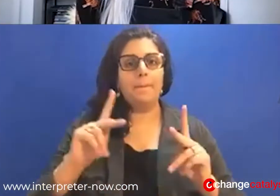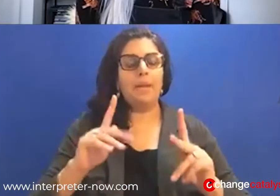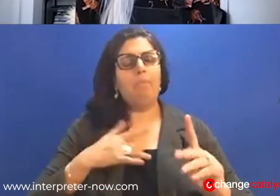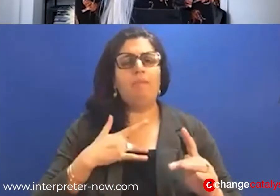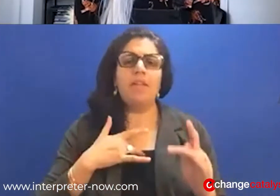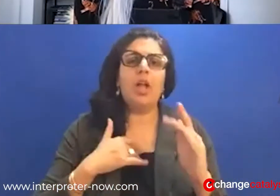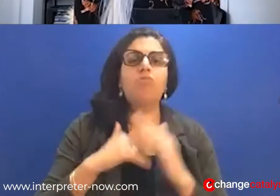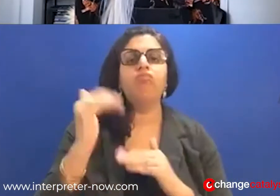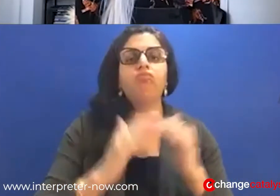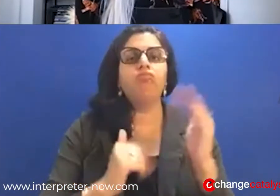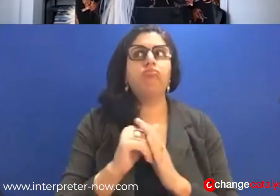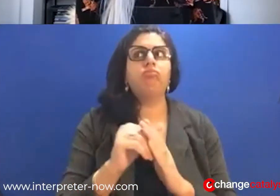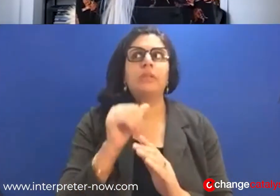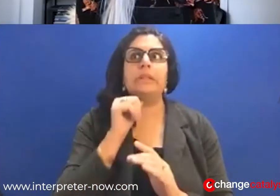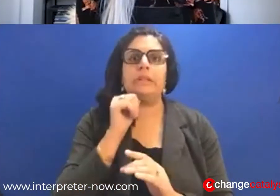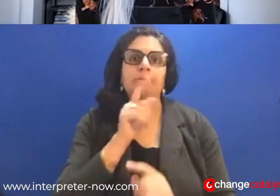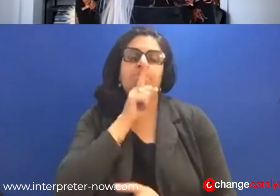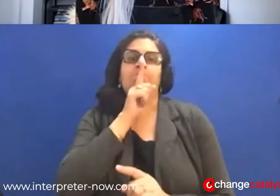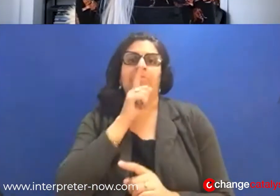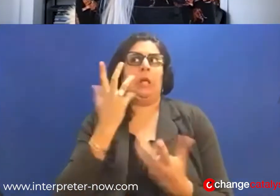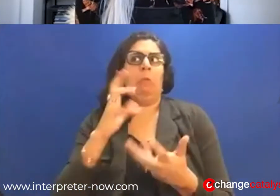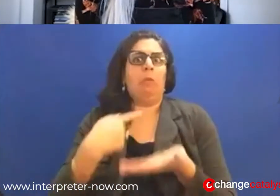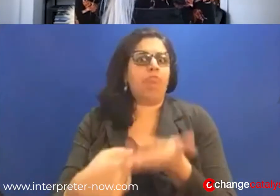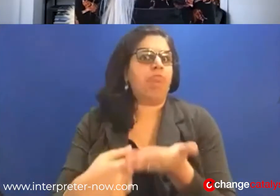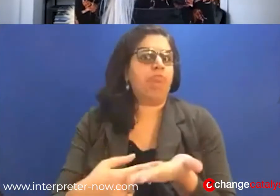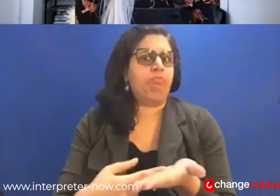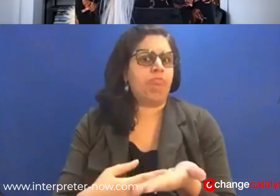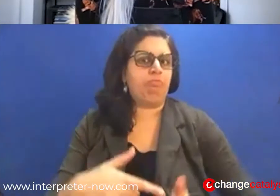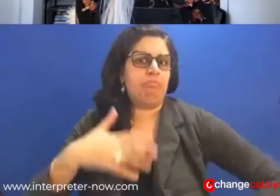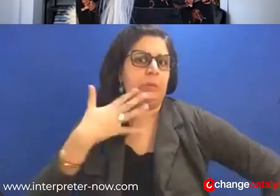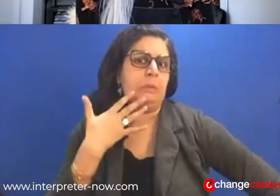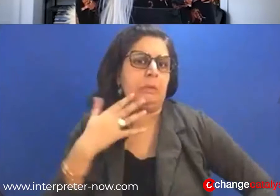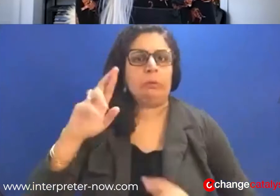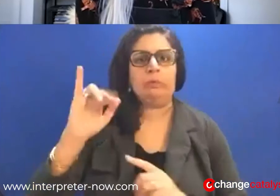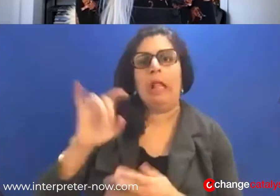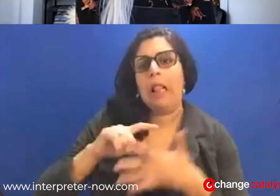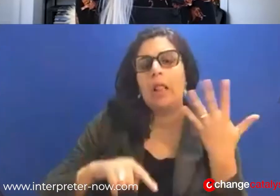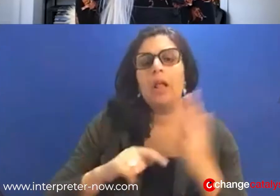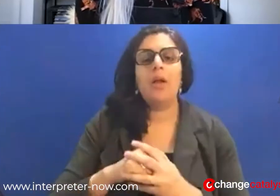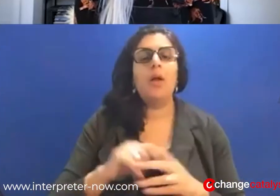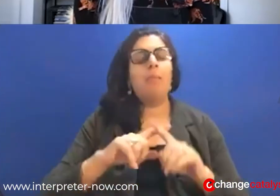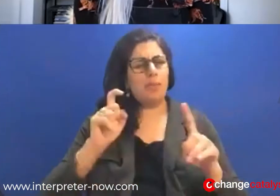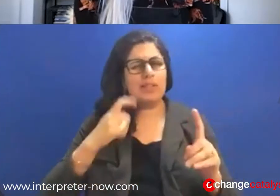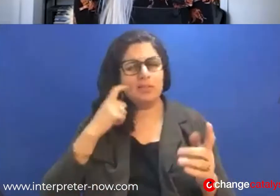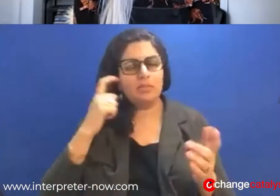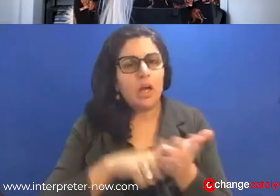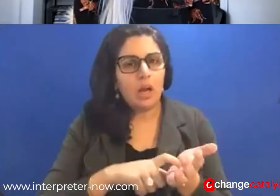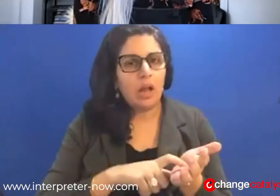of we just don't talk about it. I think recognizing that the identities that we hold are such an important part of our